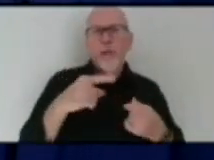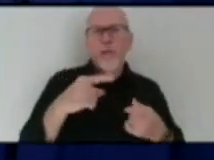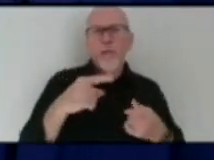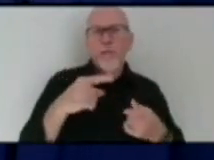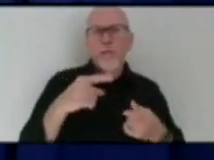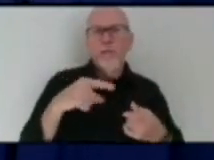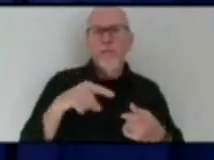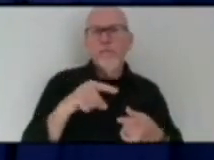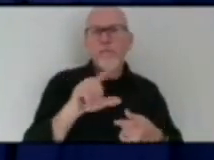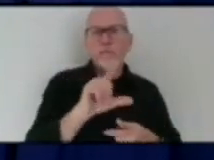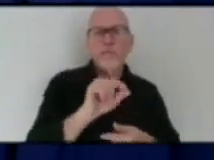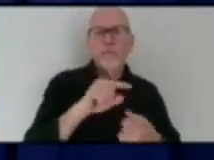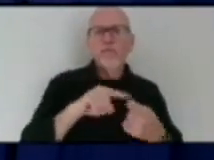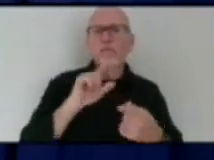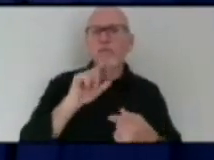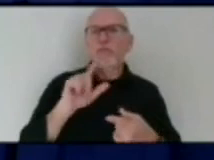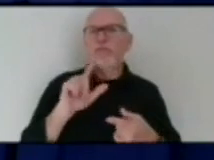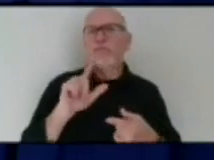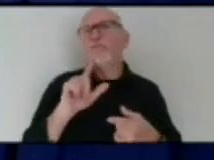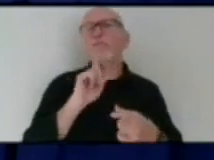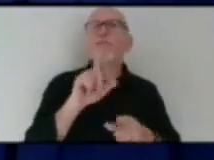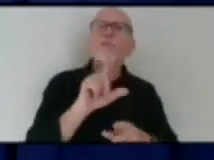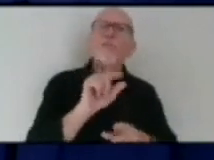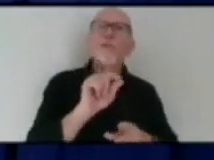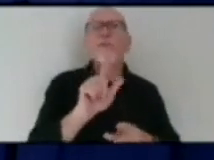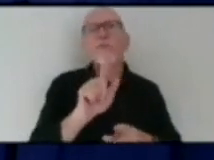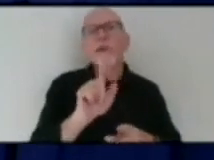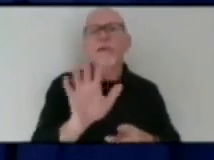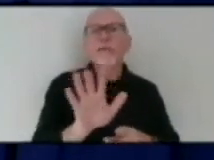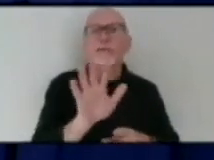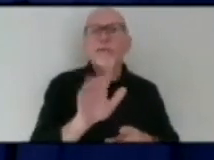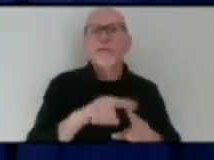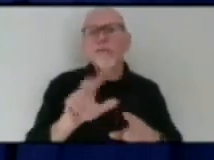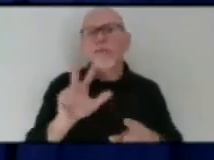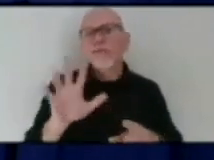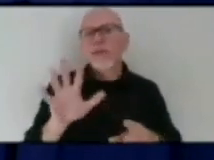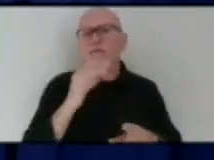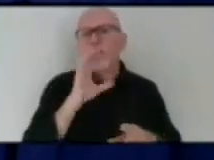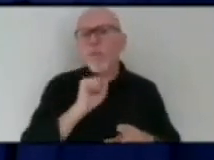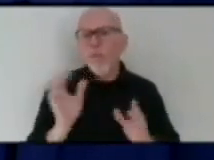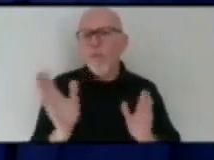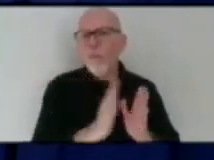to 35. 21. I guess I should say I'm sorry to 35 year old age group and that